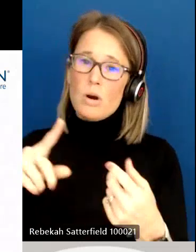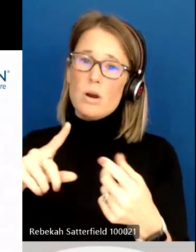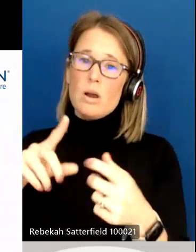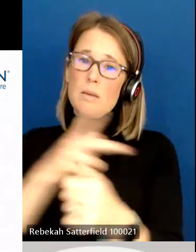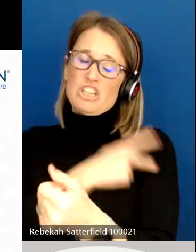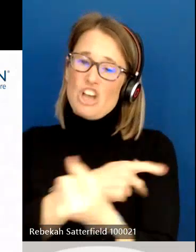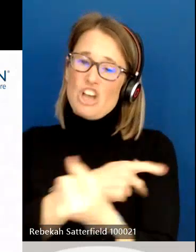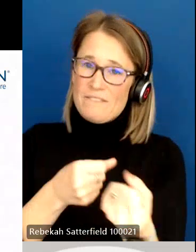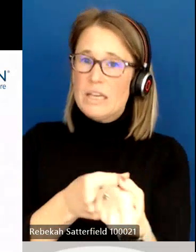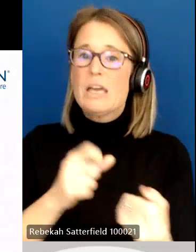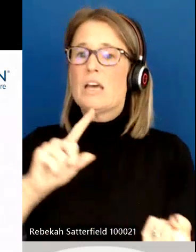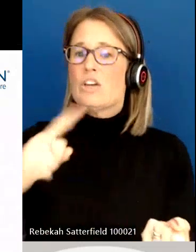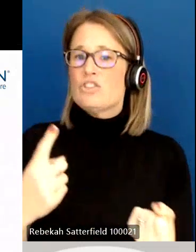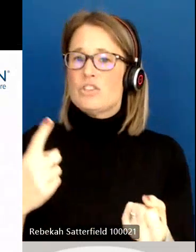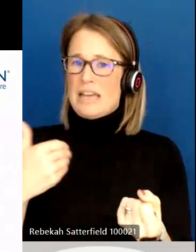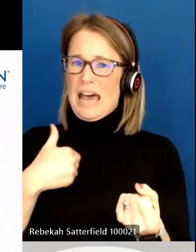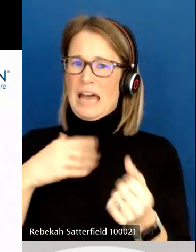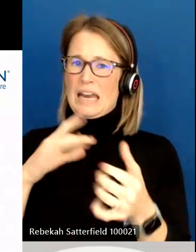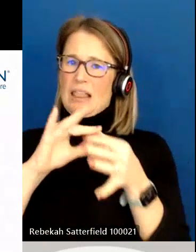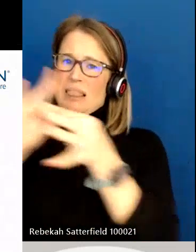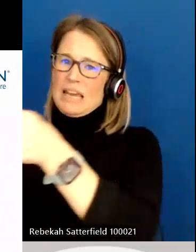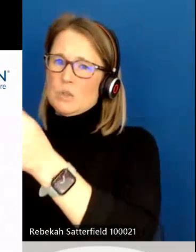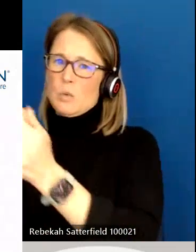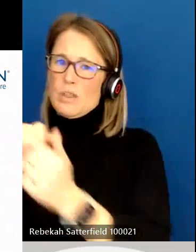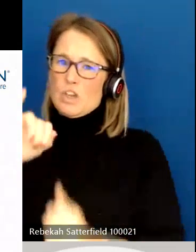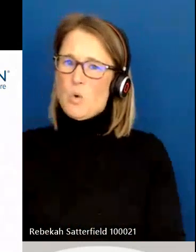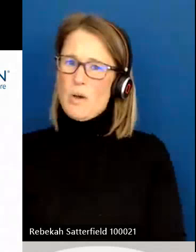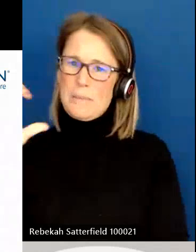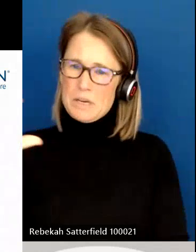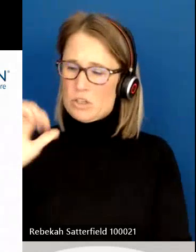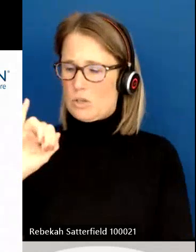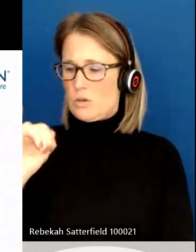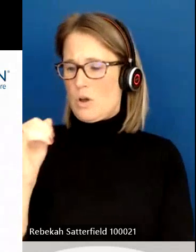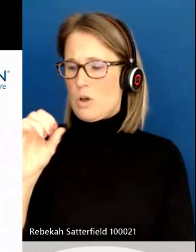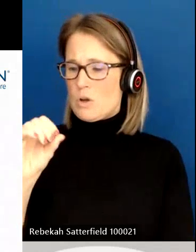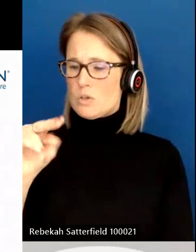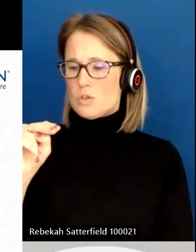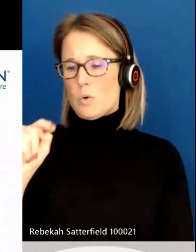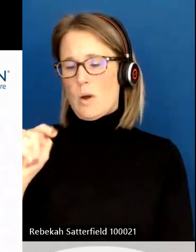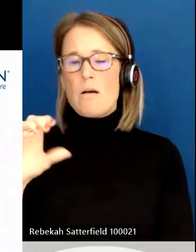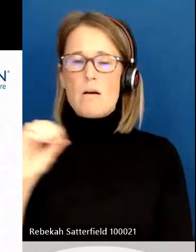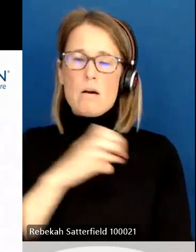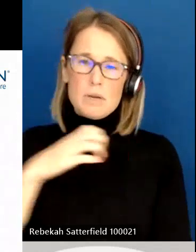them right to Joint Commission or to the state of California to file a formal complaint I would